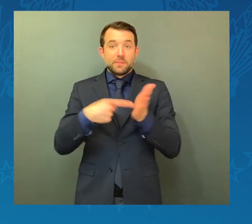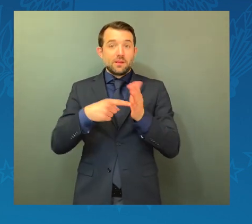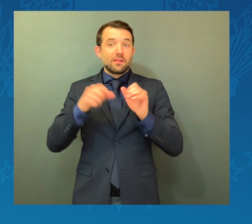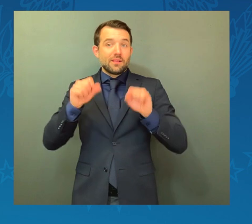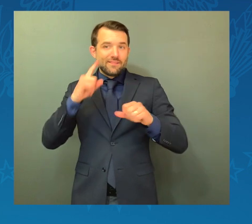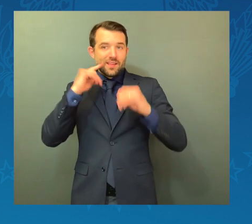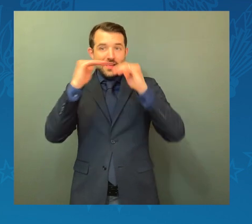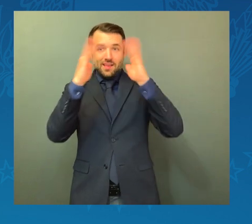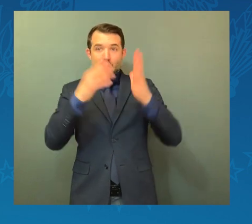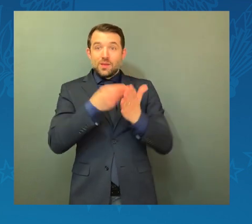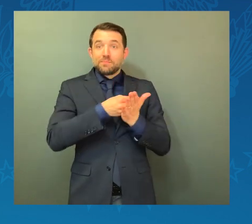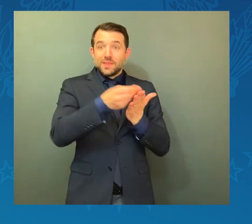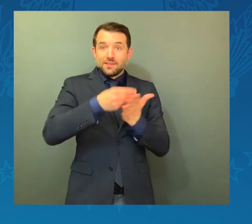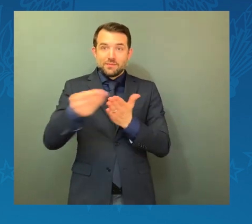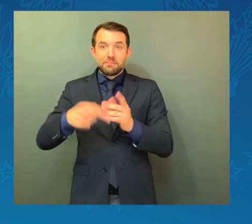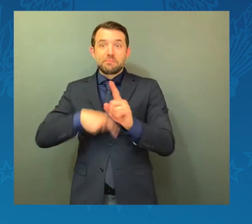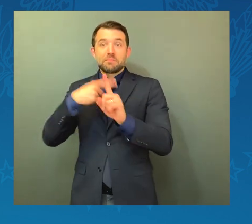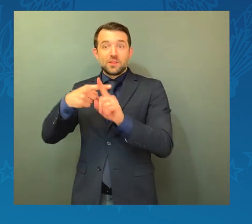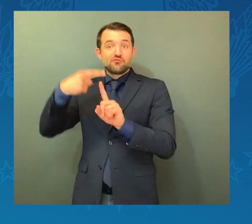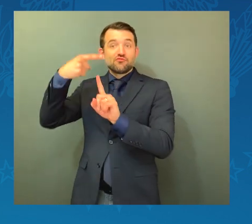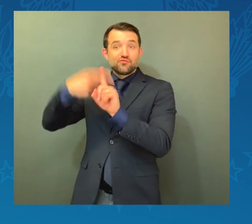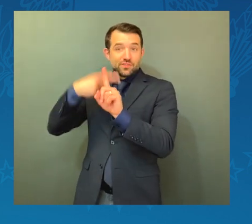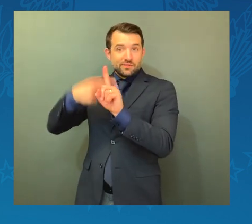of living of families throughout our country.